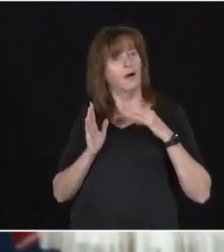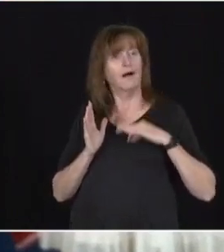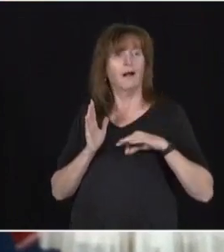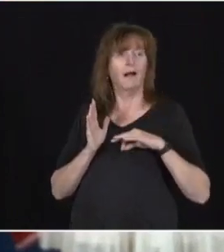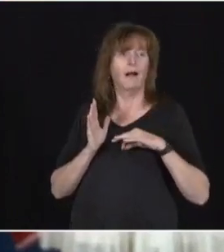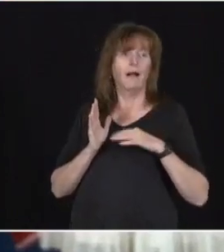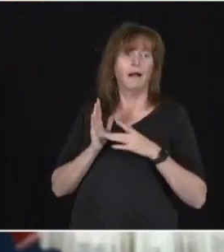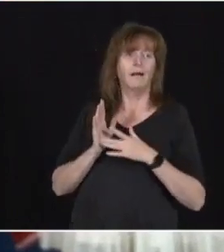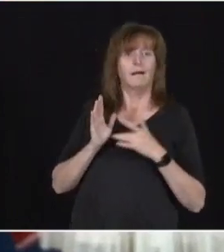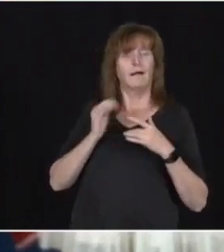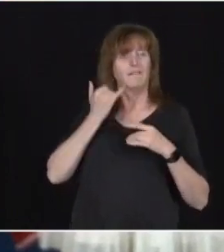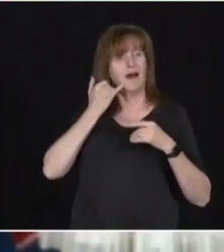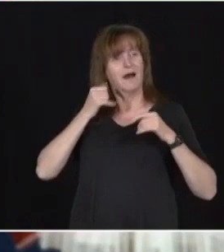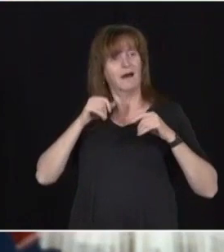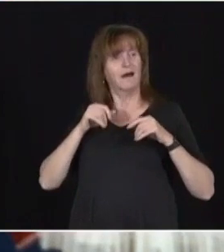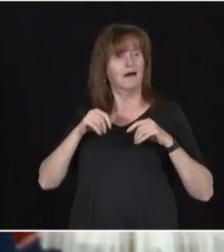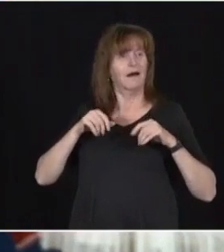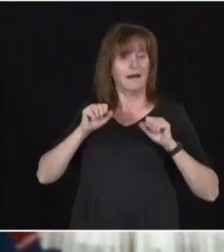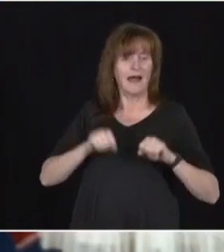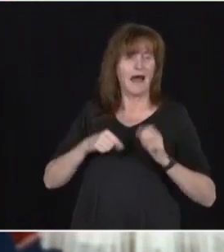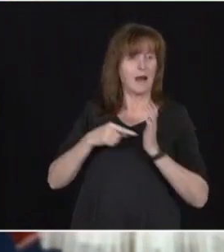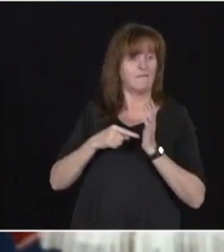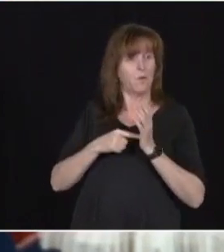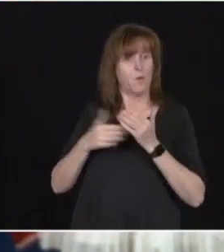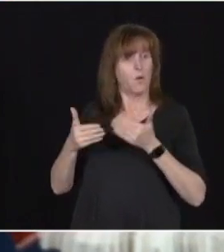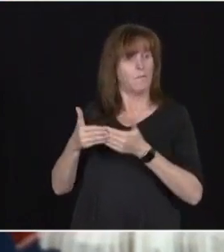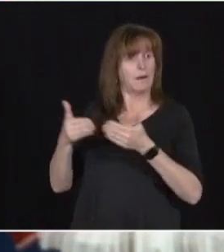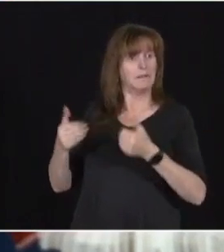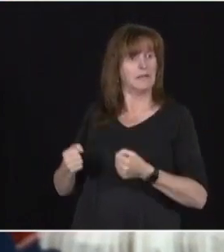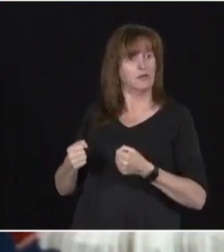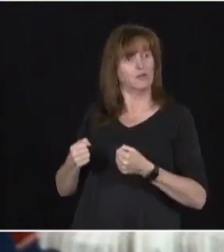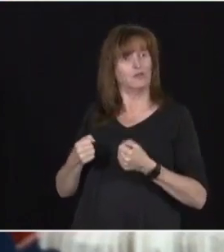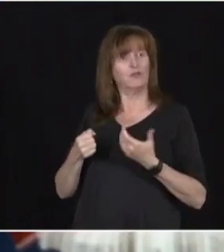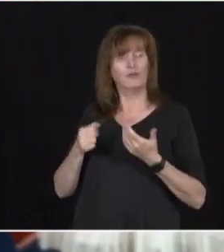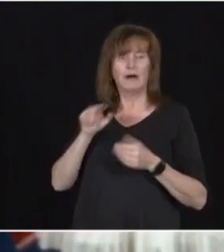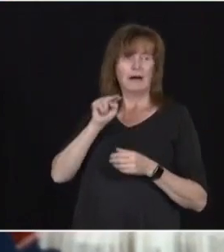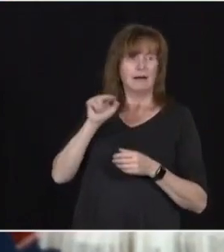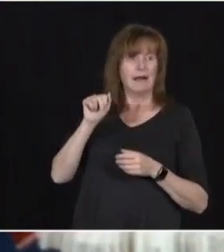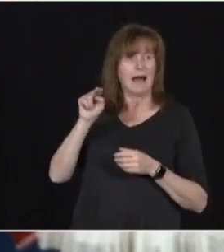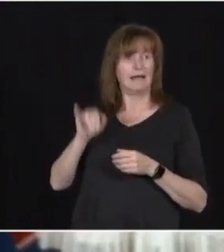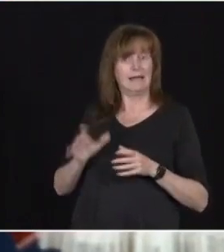Such as if you are able to afford a nanny, he could do that and go back to work.